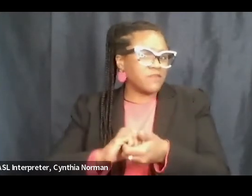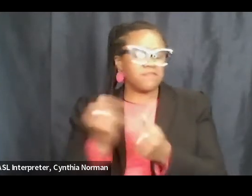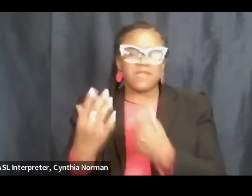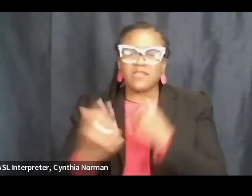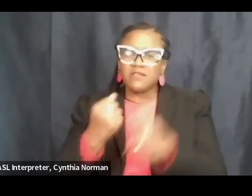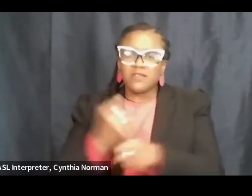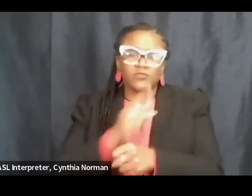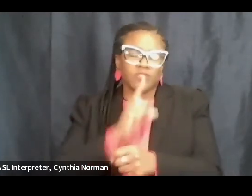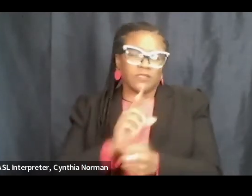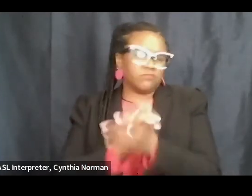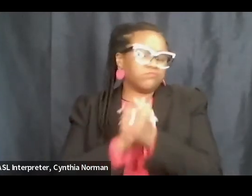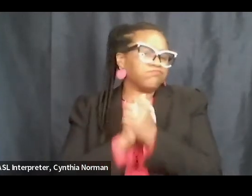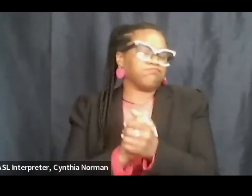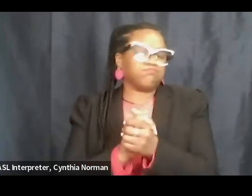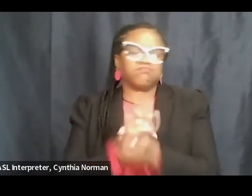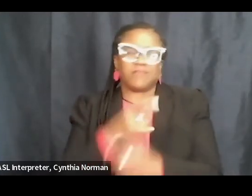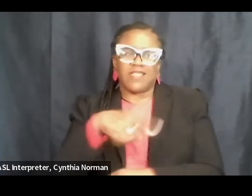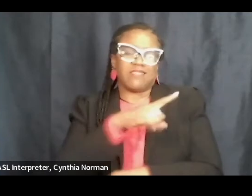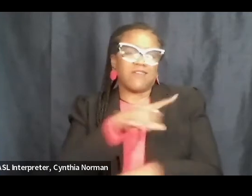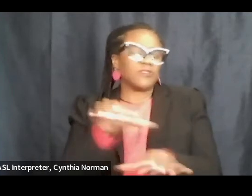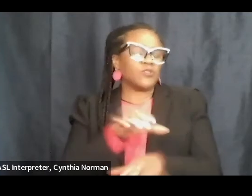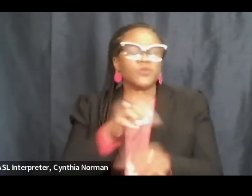with disabilities and older adults a forethought